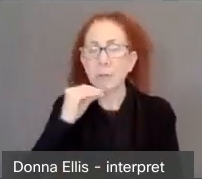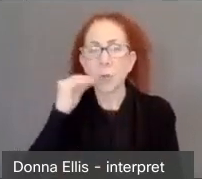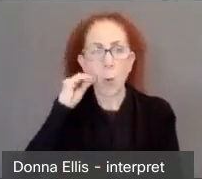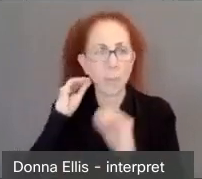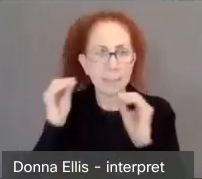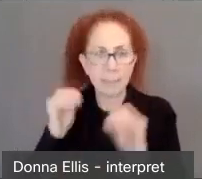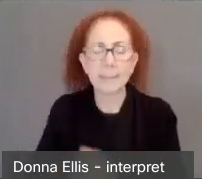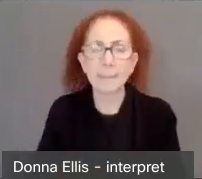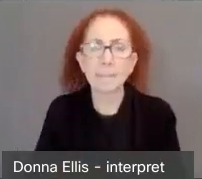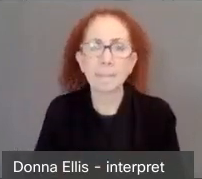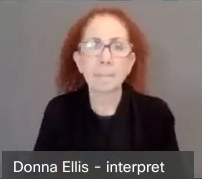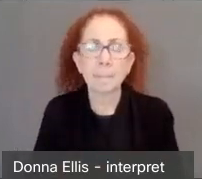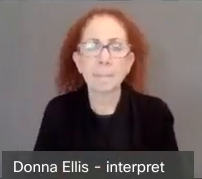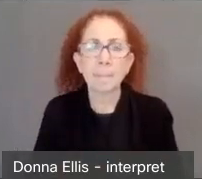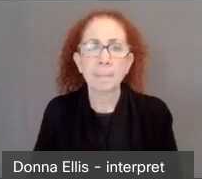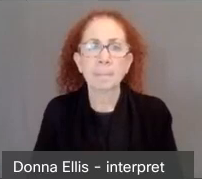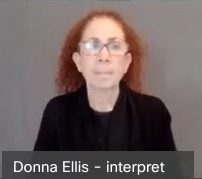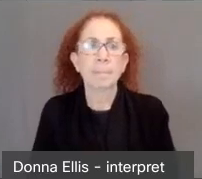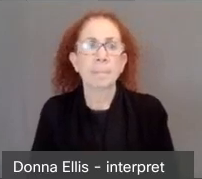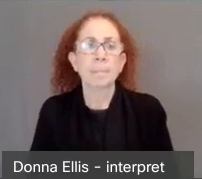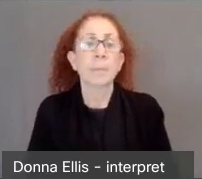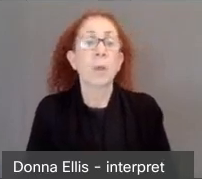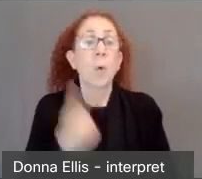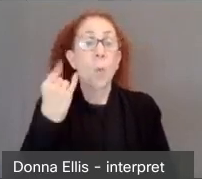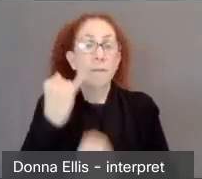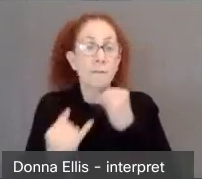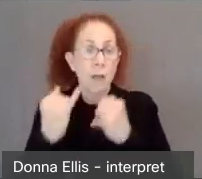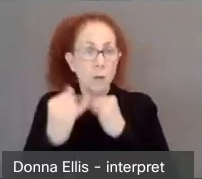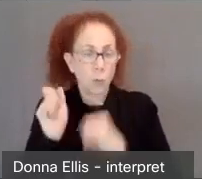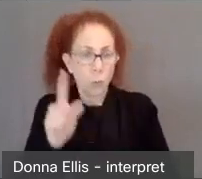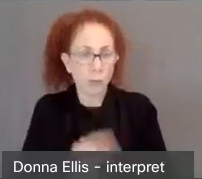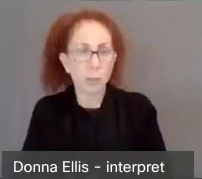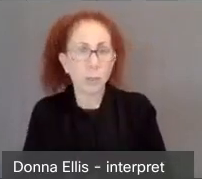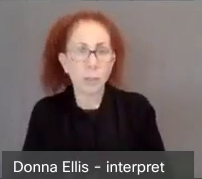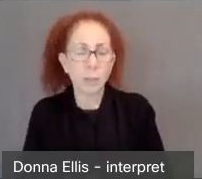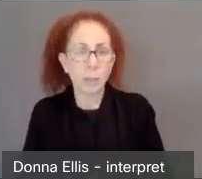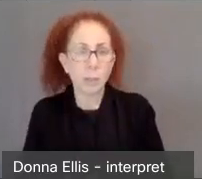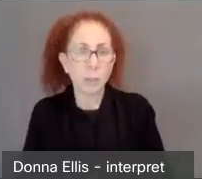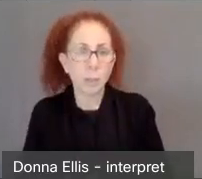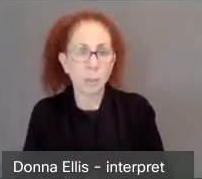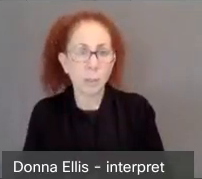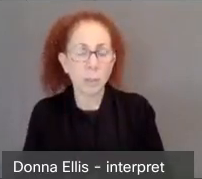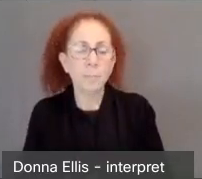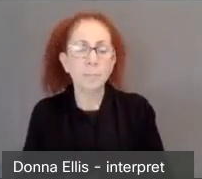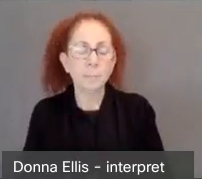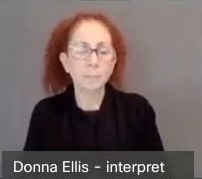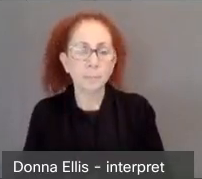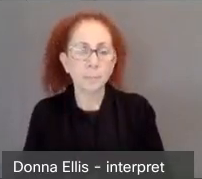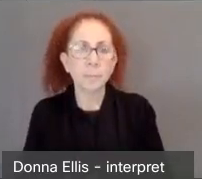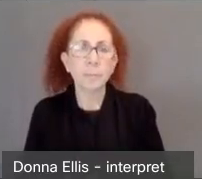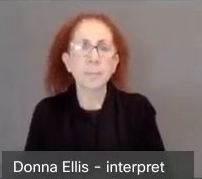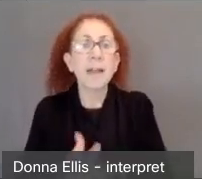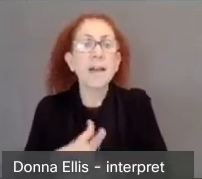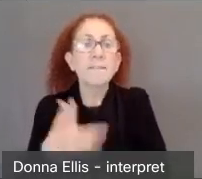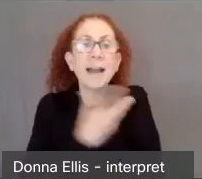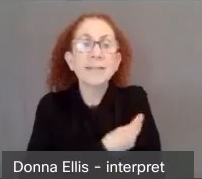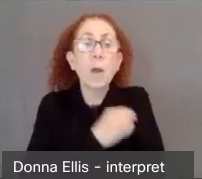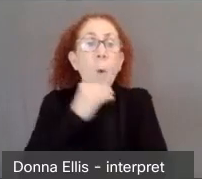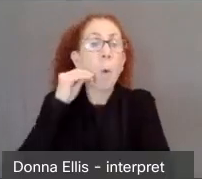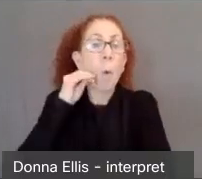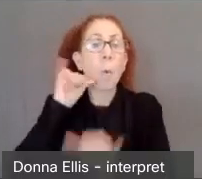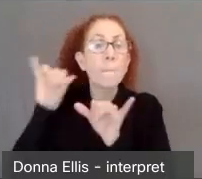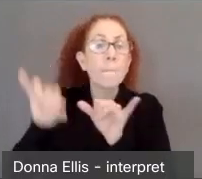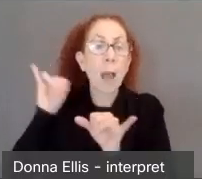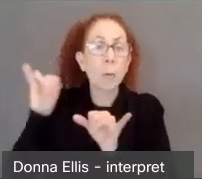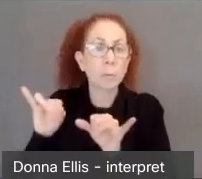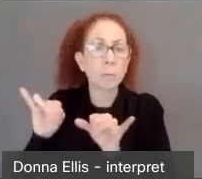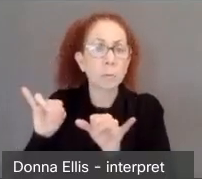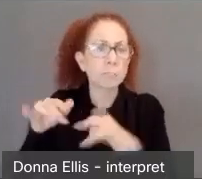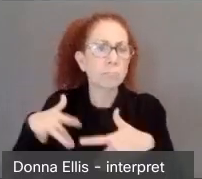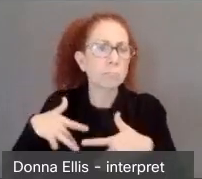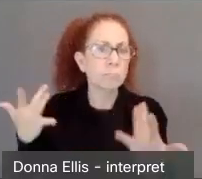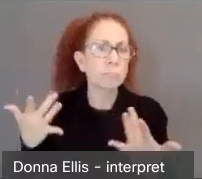[Reporter] Okay and one final question. Where are you standing with the, vaccinating the homebound individuals with the mobile unit?